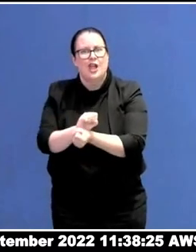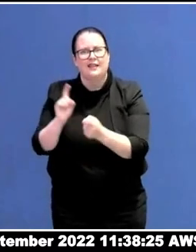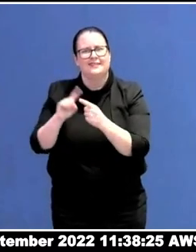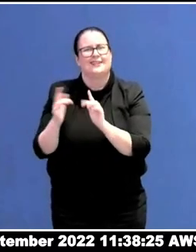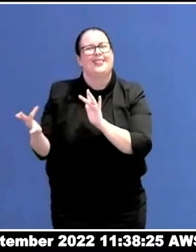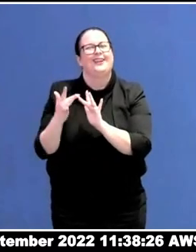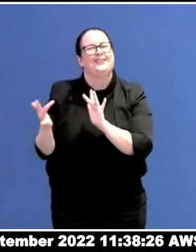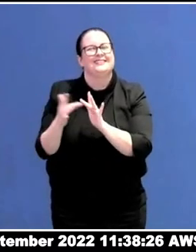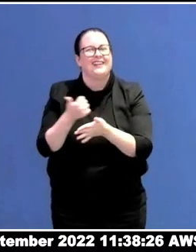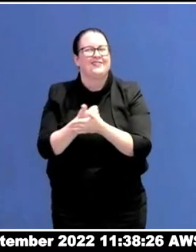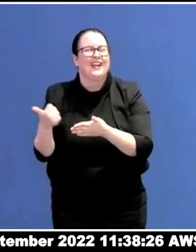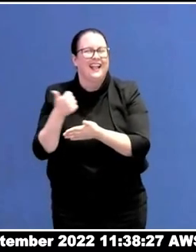out of prison." MS KRAKOUER: That's correct.